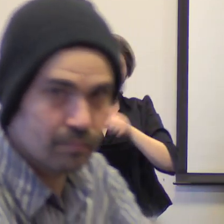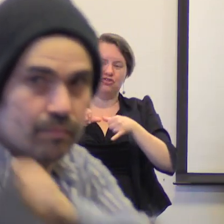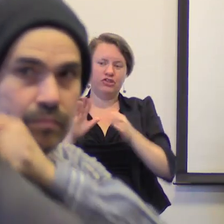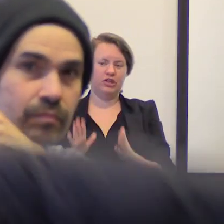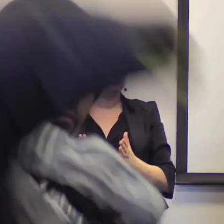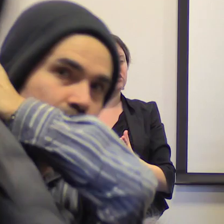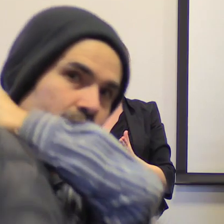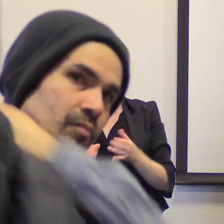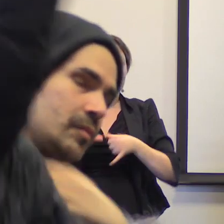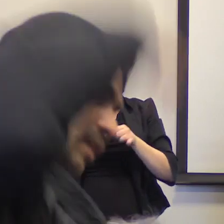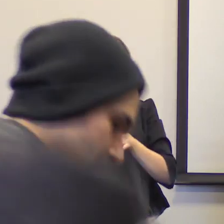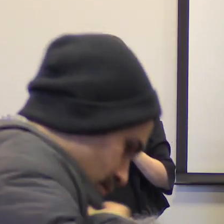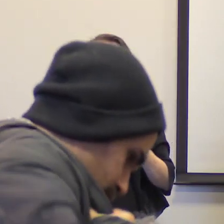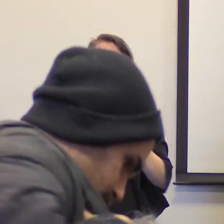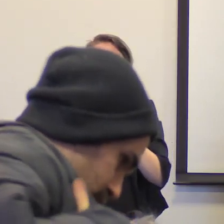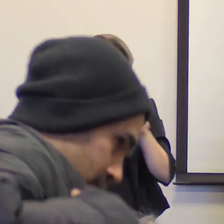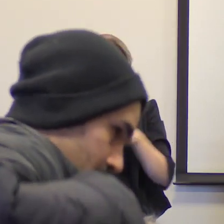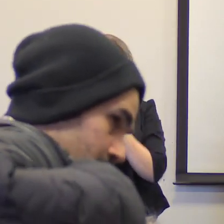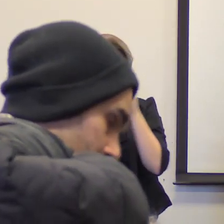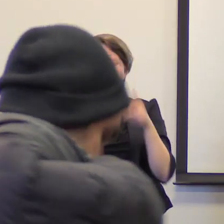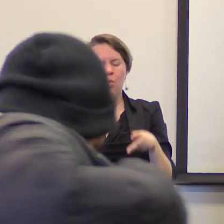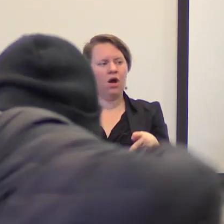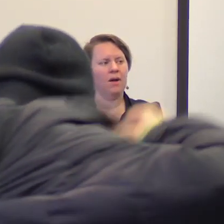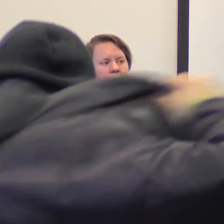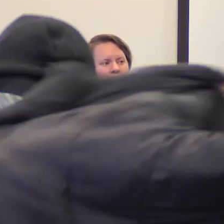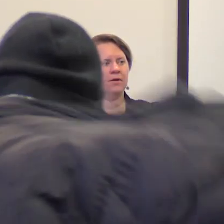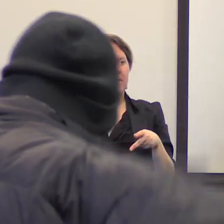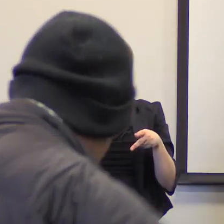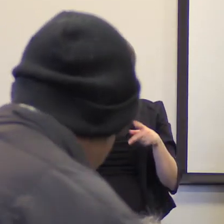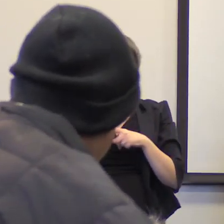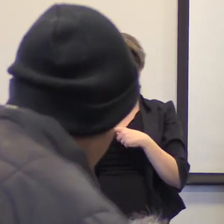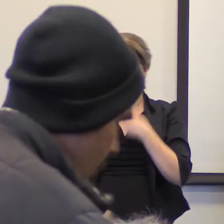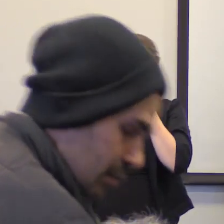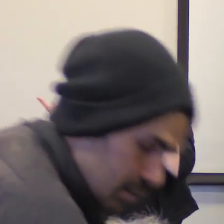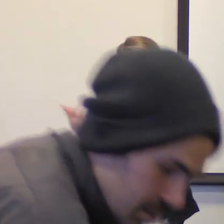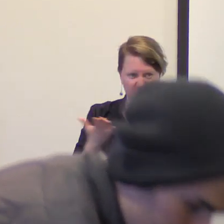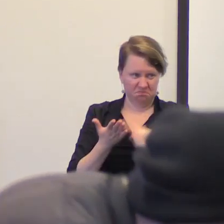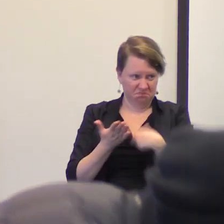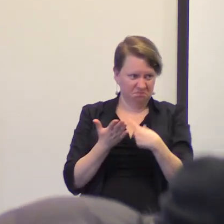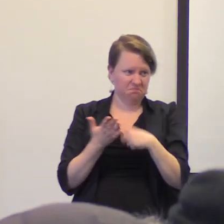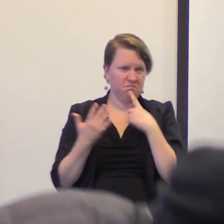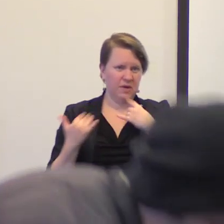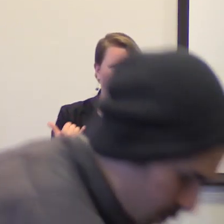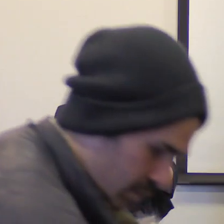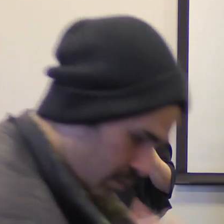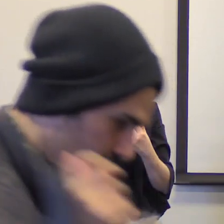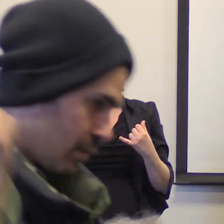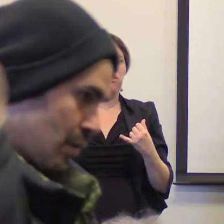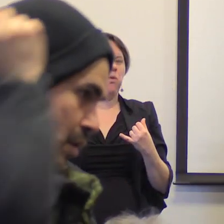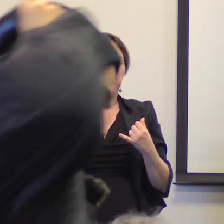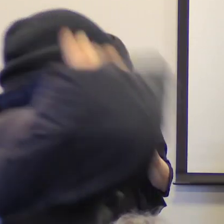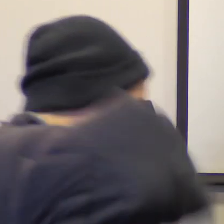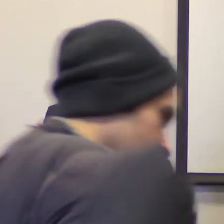Just as more of a follow-up question to what you were just discussing right now as far